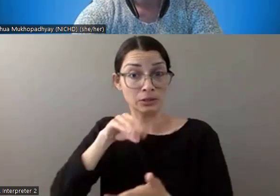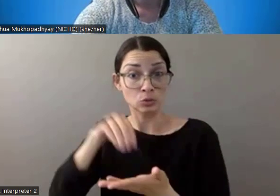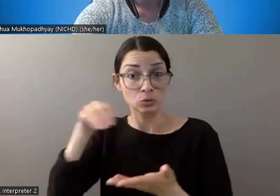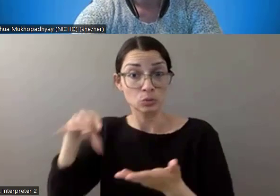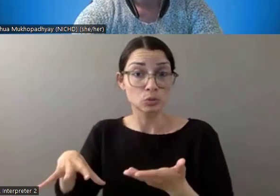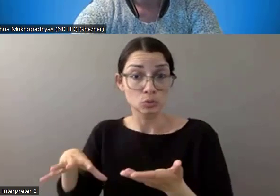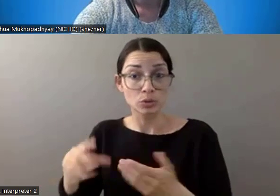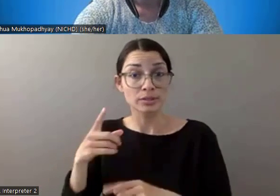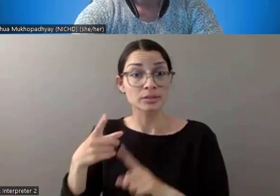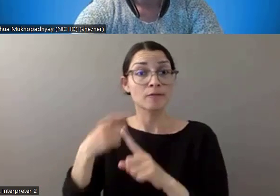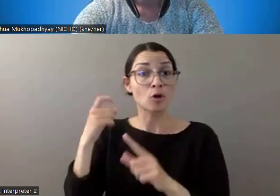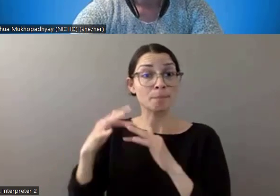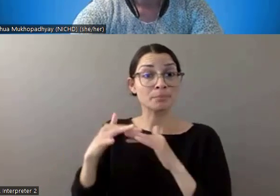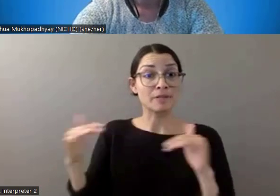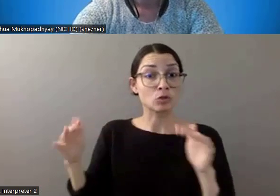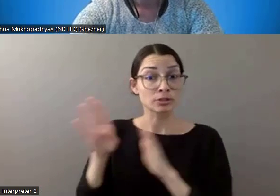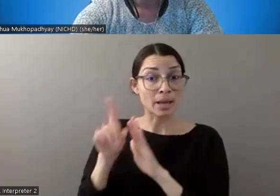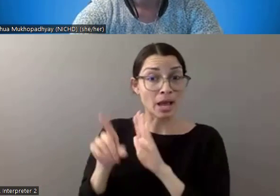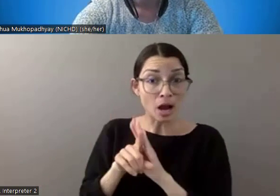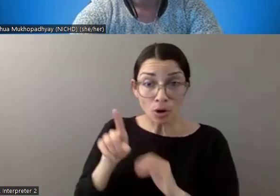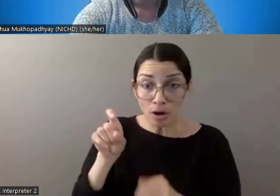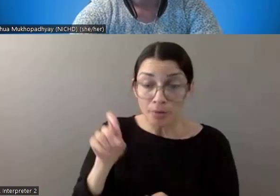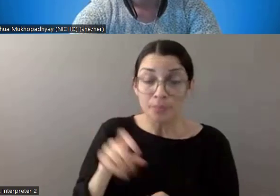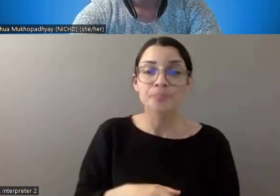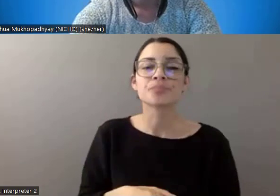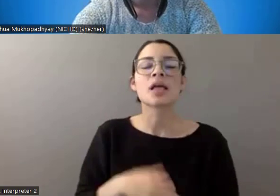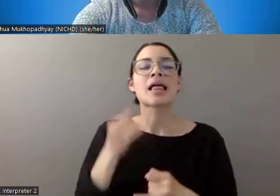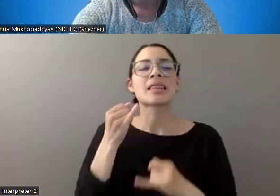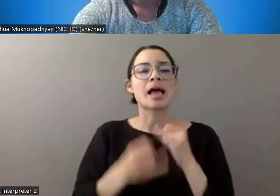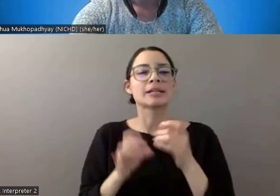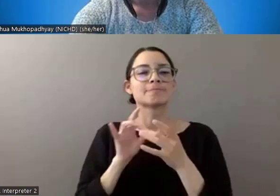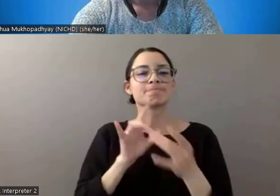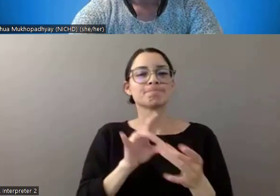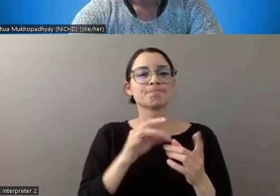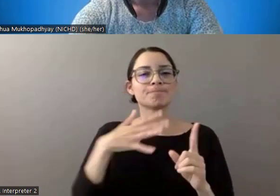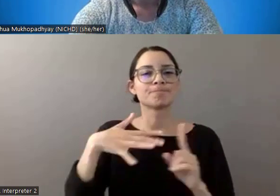equipment, and other physical resources available to the investigators.